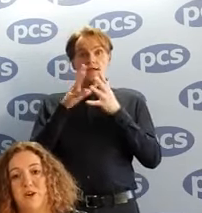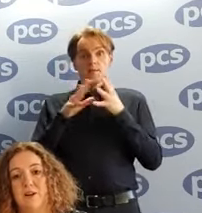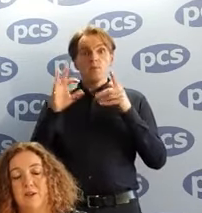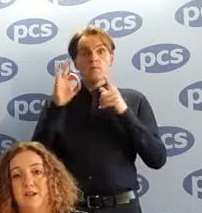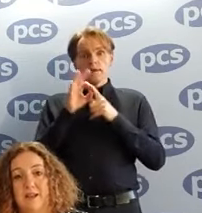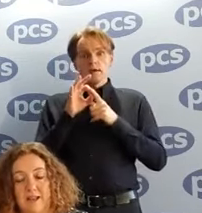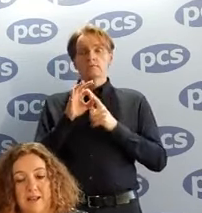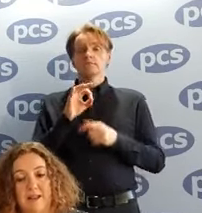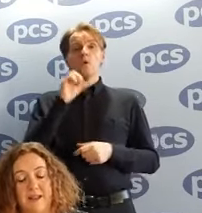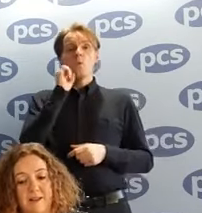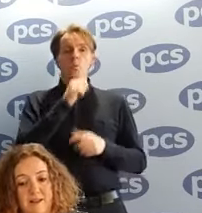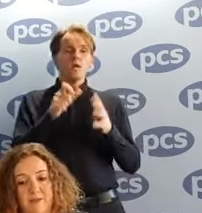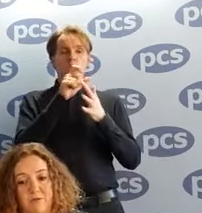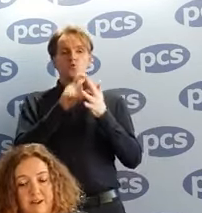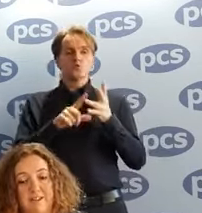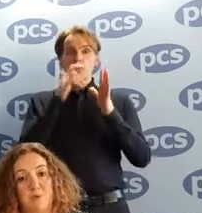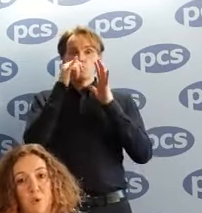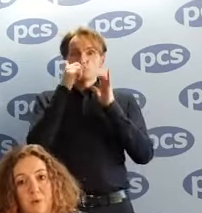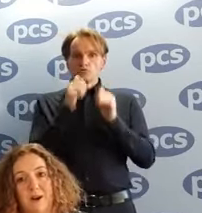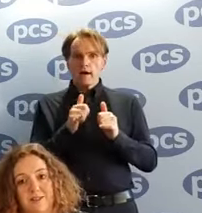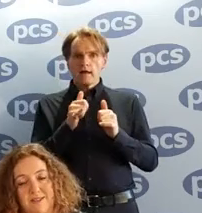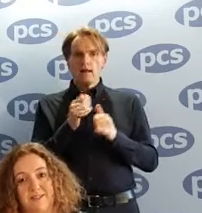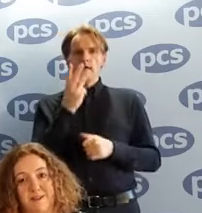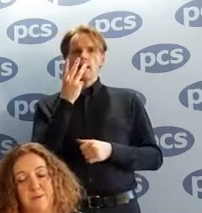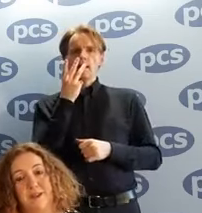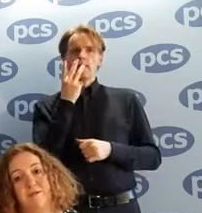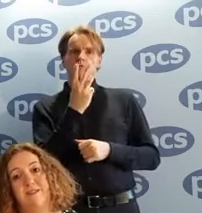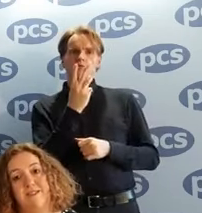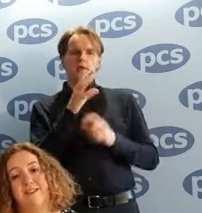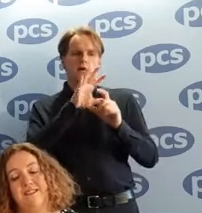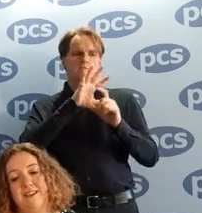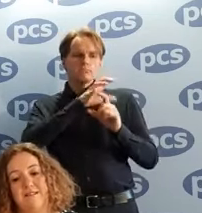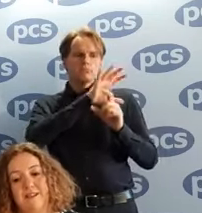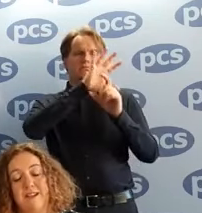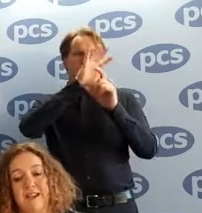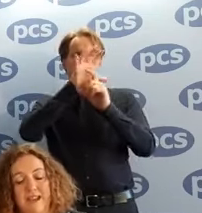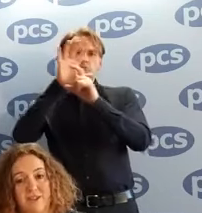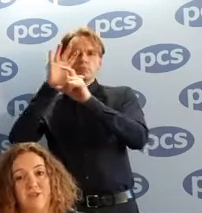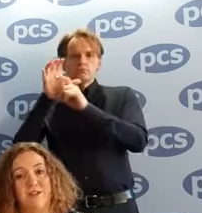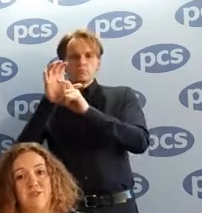be trialled in three small parts of the DWP - three distinct areas - Industrial